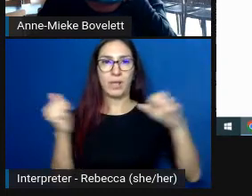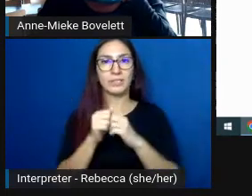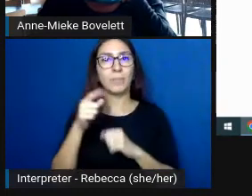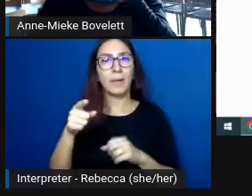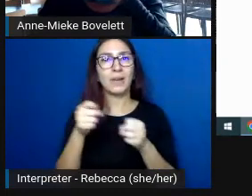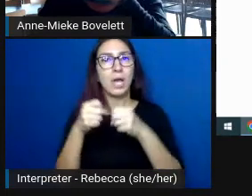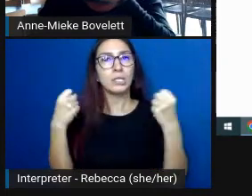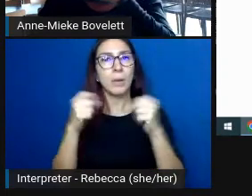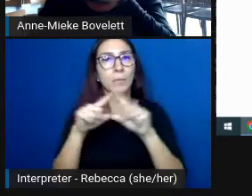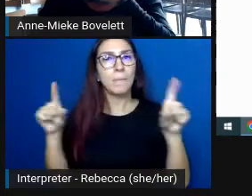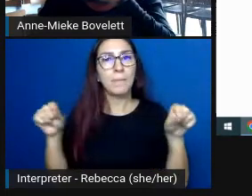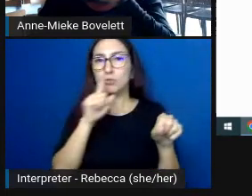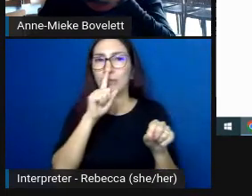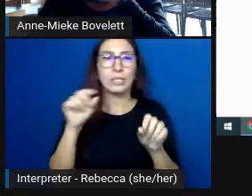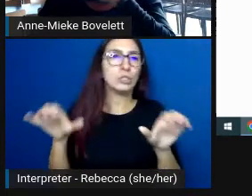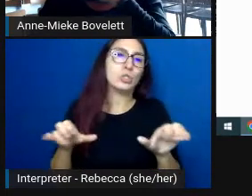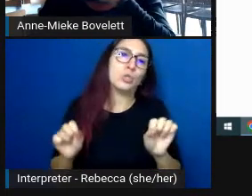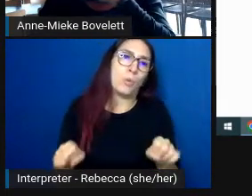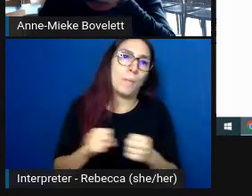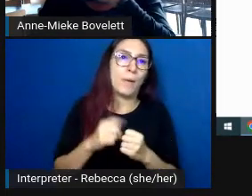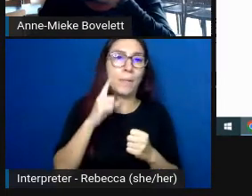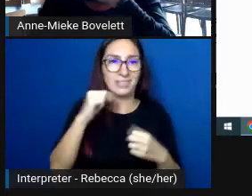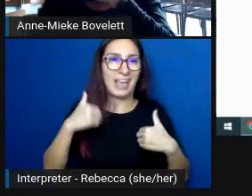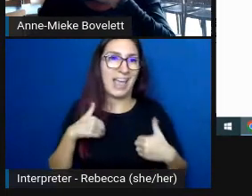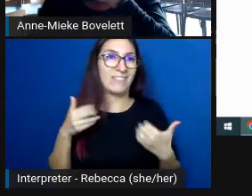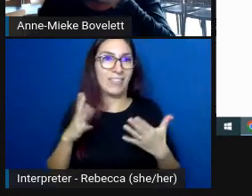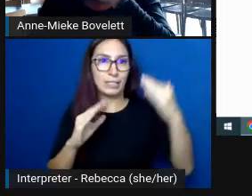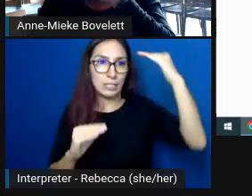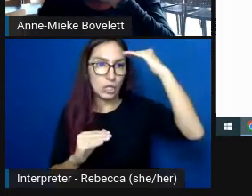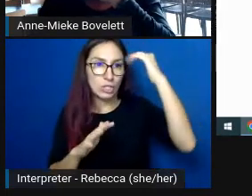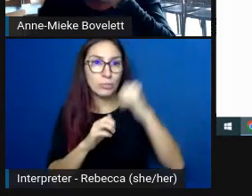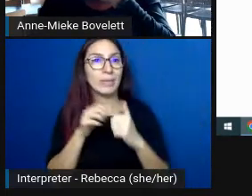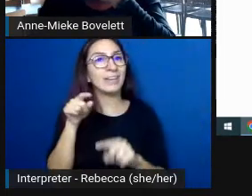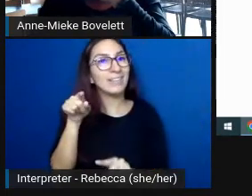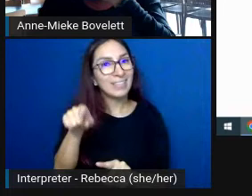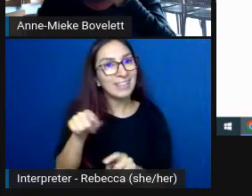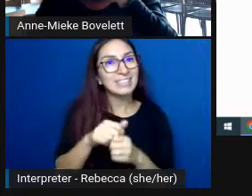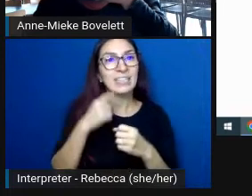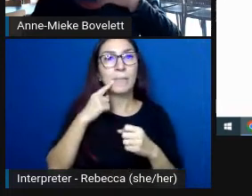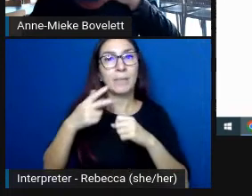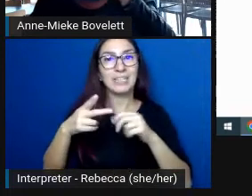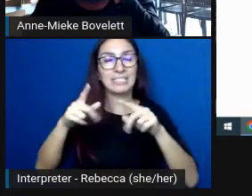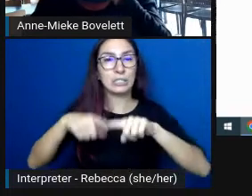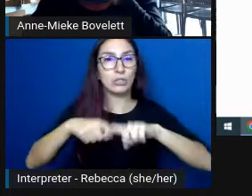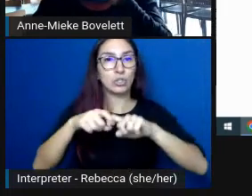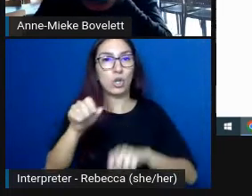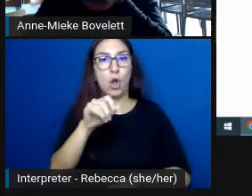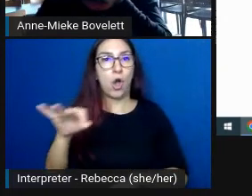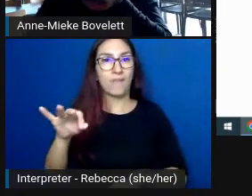because I had those cases, but disabling the slide would not be possible without sighted assistance.